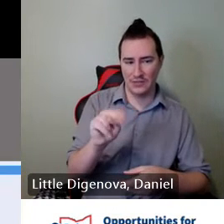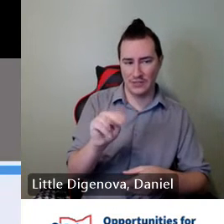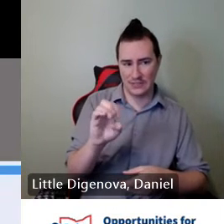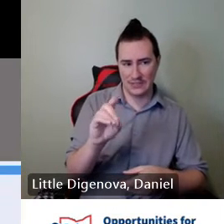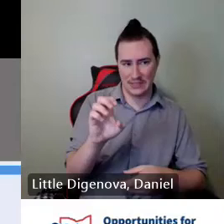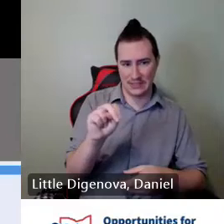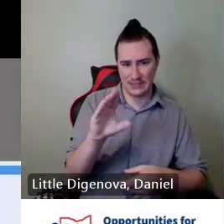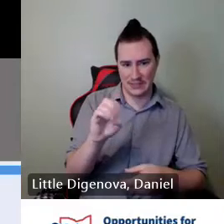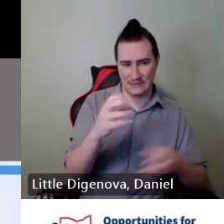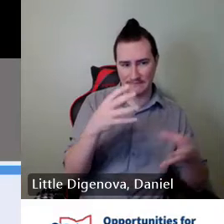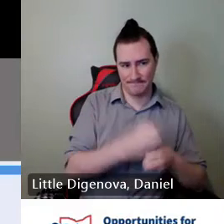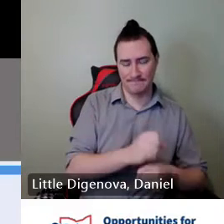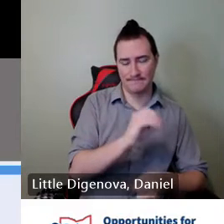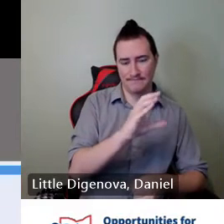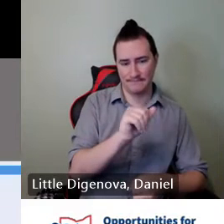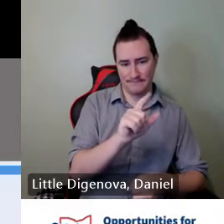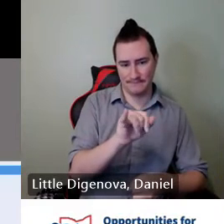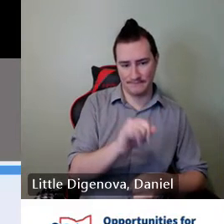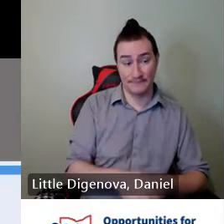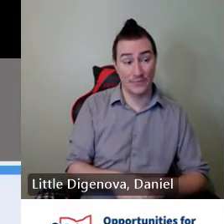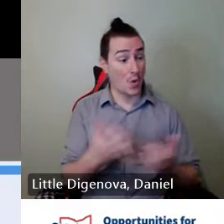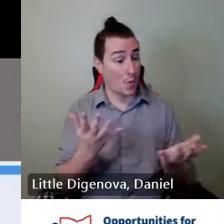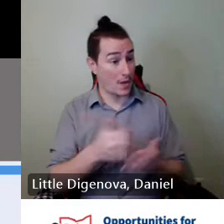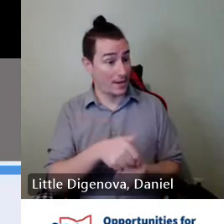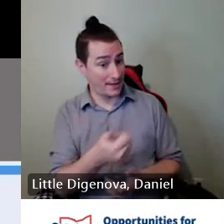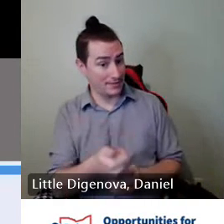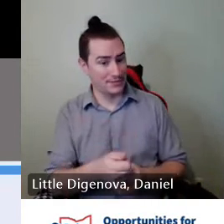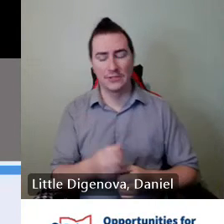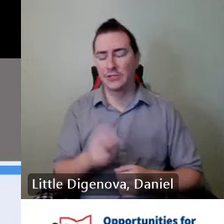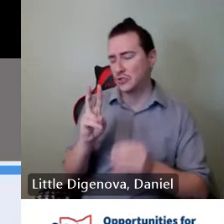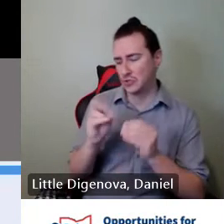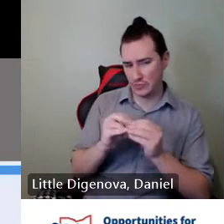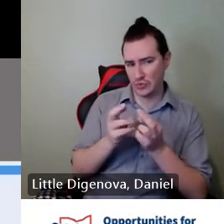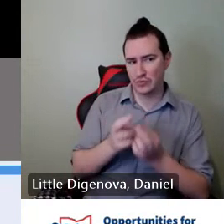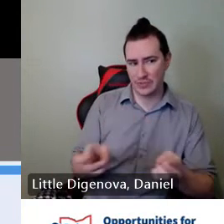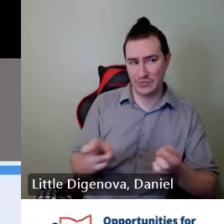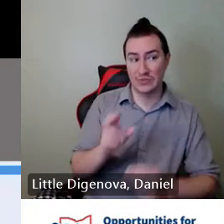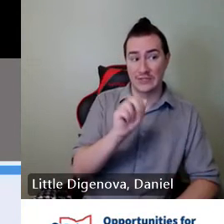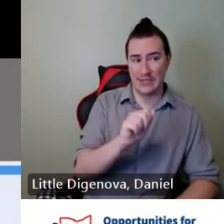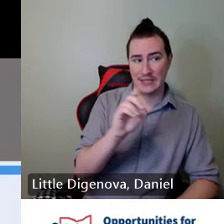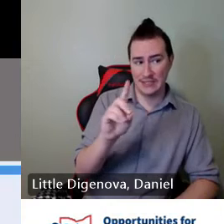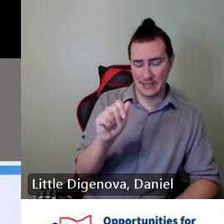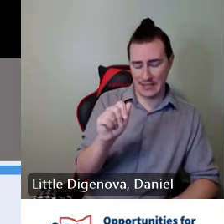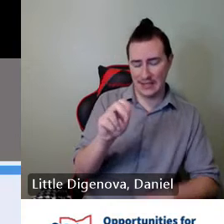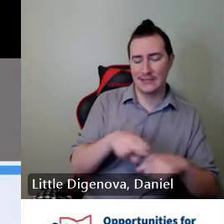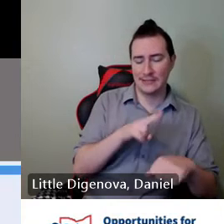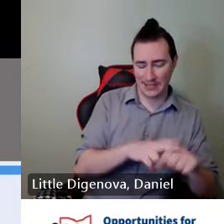Julia: Two final resources we’ll share include the ADA National Network and JAN, which again is the Job Accommodation Network.